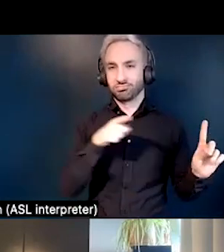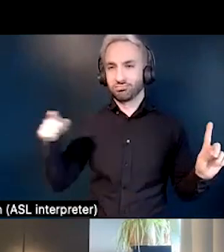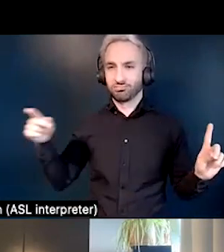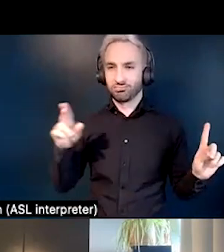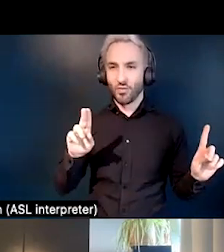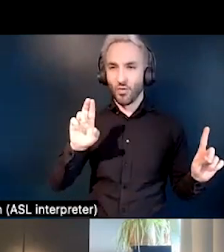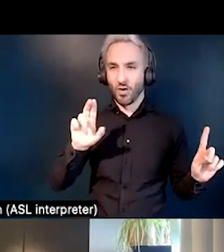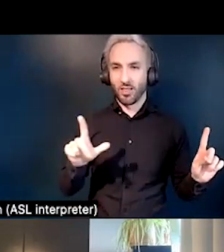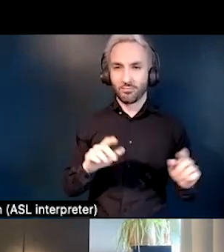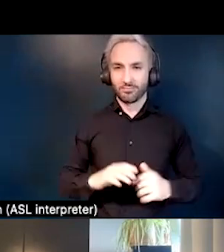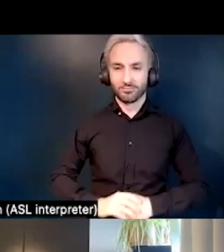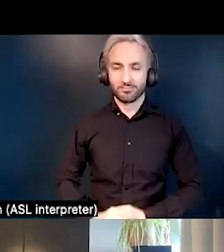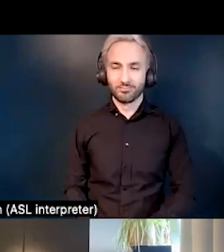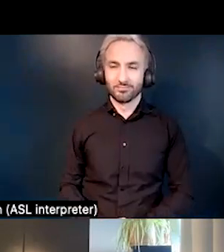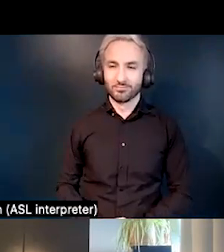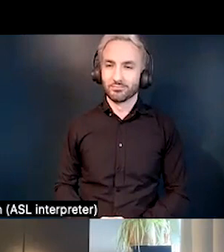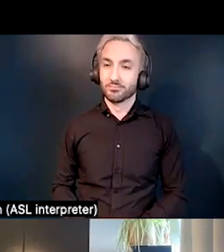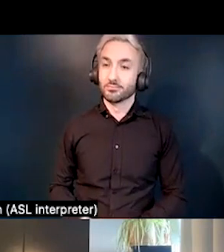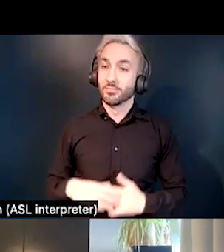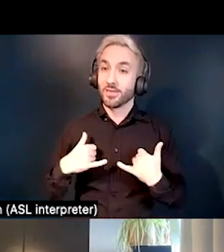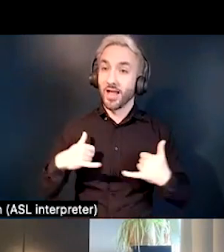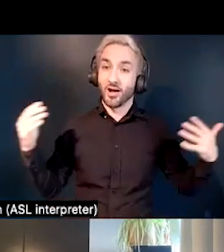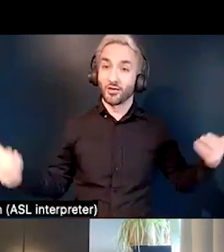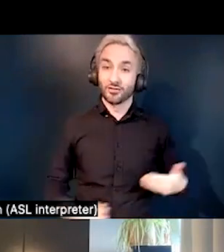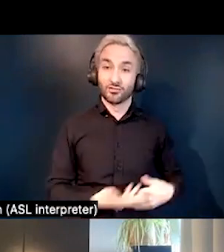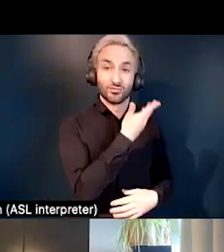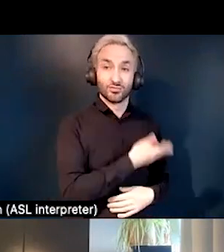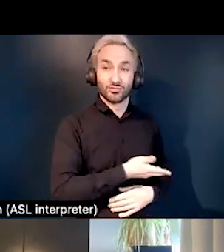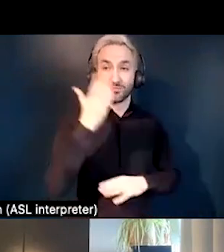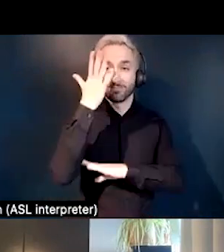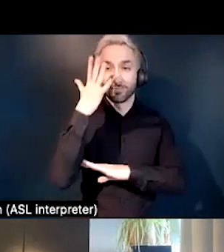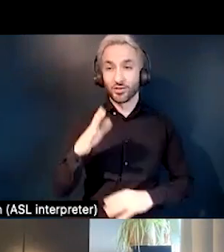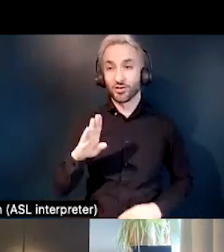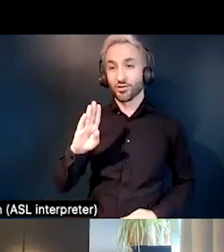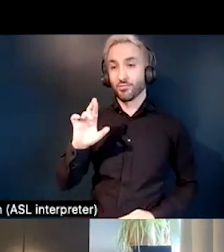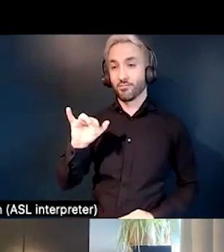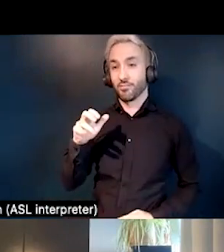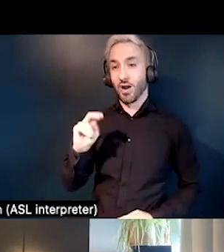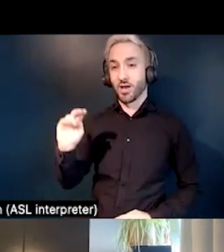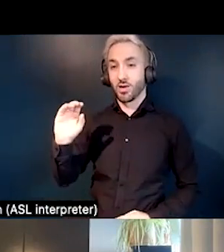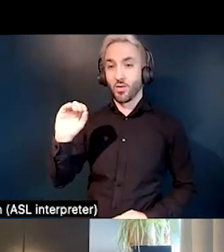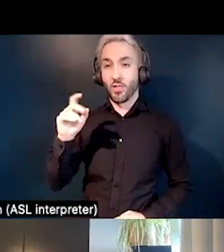Now let me introduce our speaker, Brian O'Leary. Brian is executive director of the Book Industry